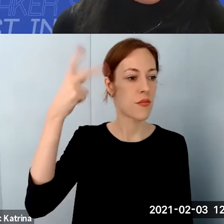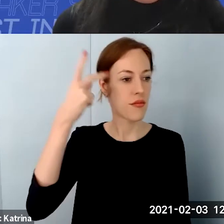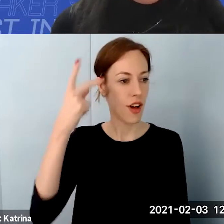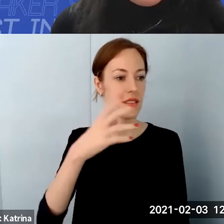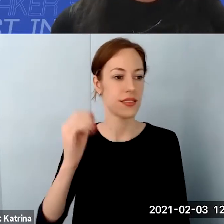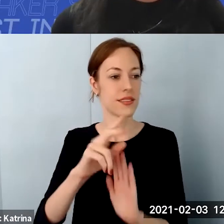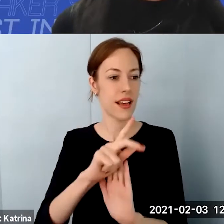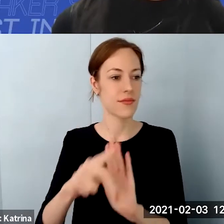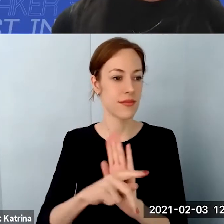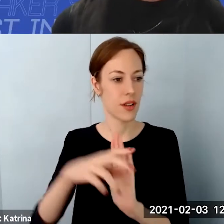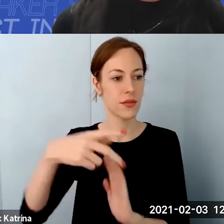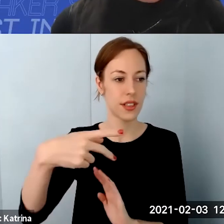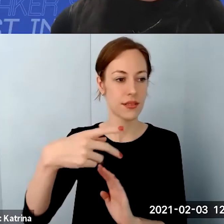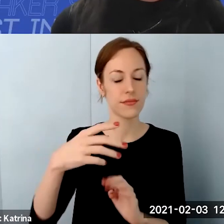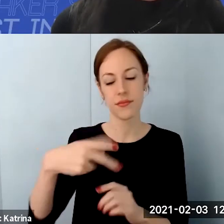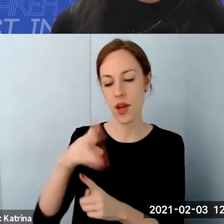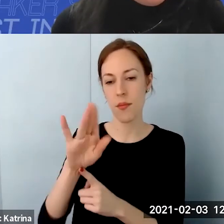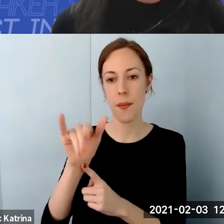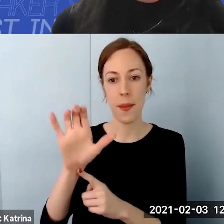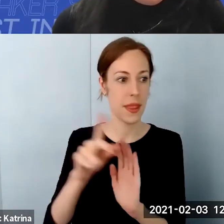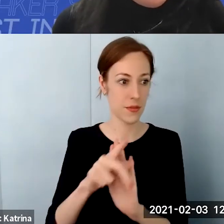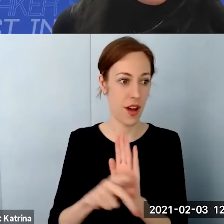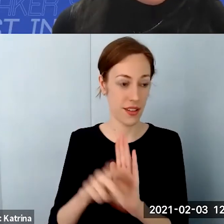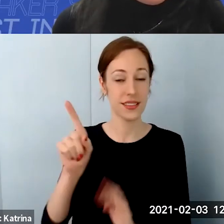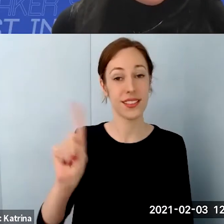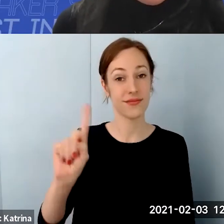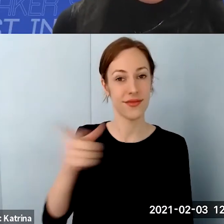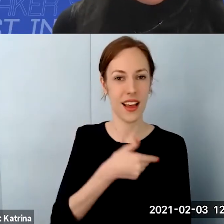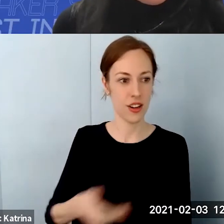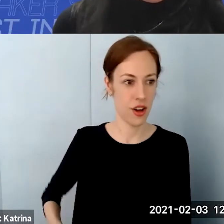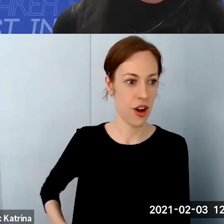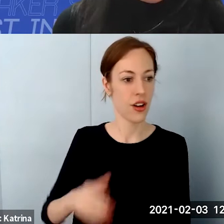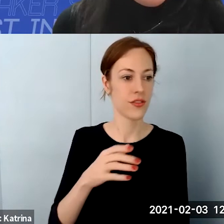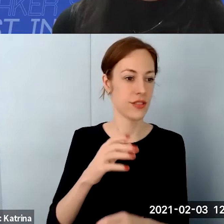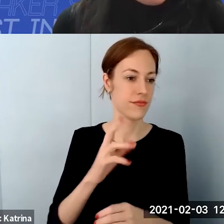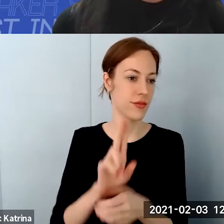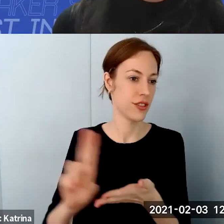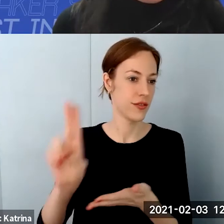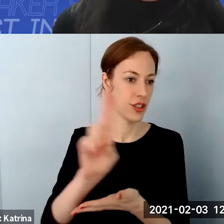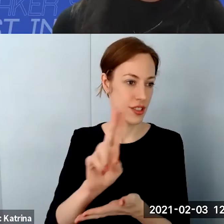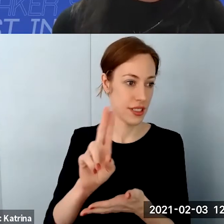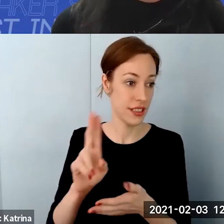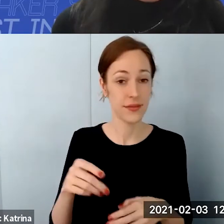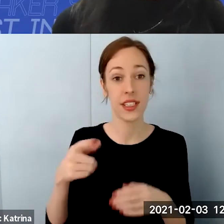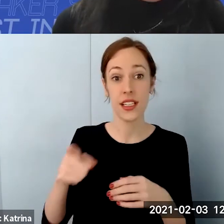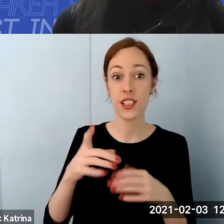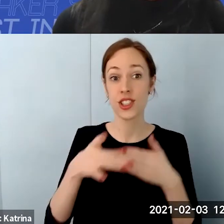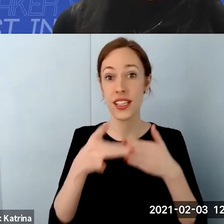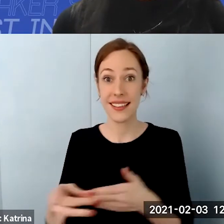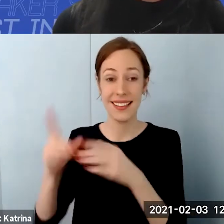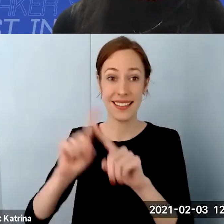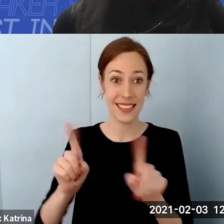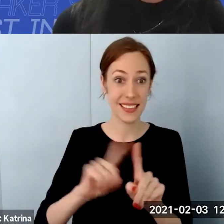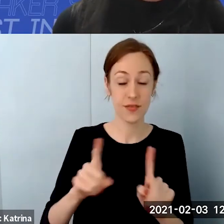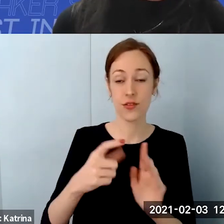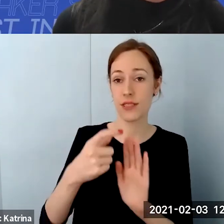at the Sorenson center, she leads workshops for scholars, journalists, technologists and policymakers and how to detect and debunk media manipulation campaigns.